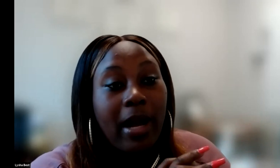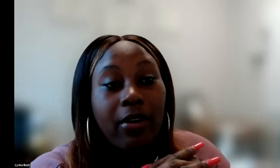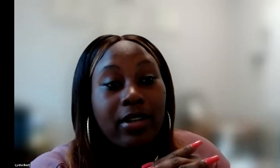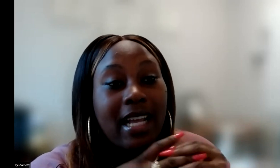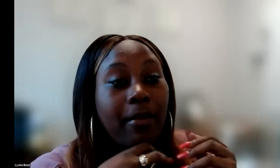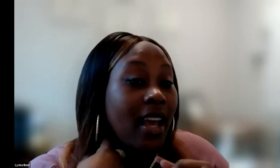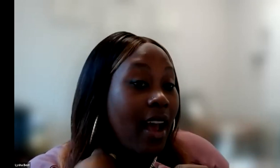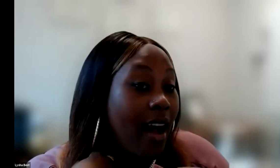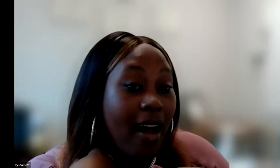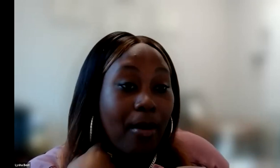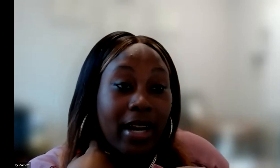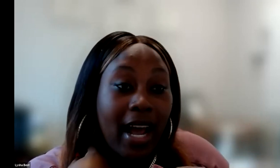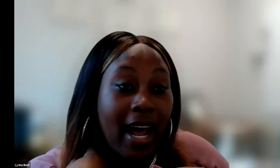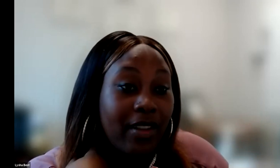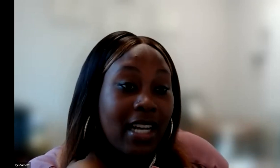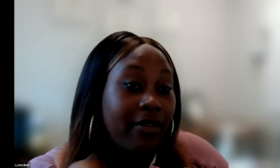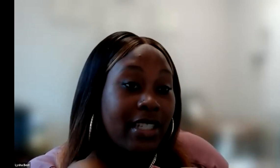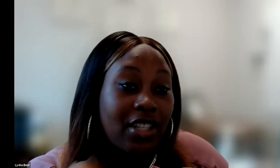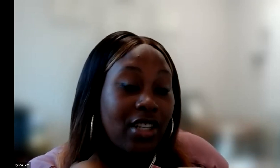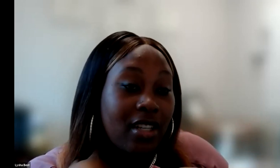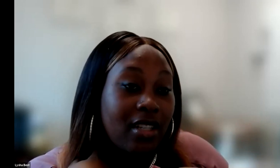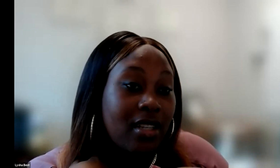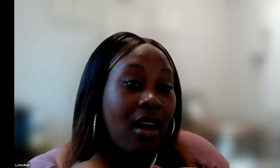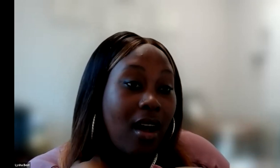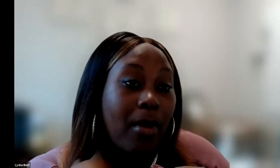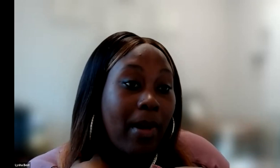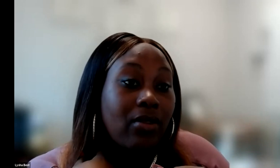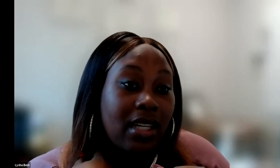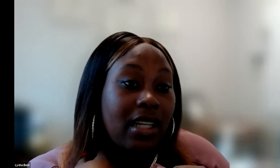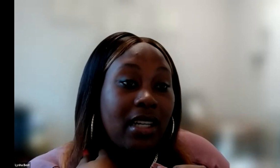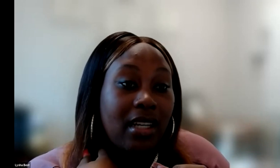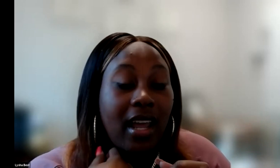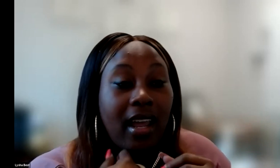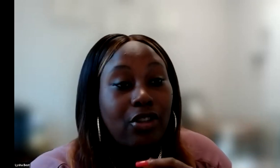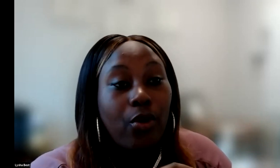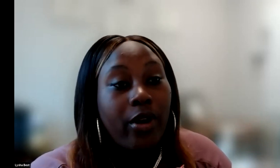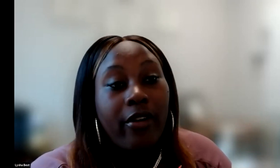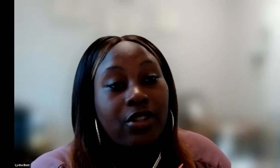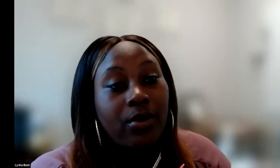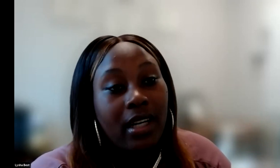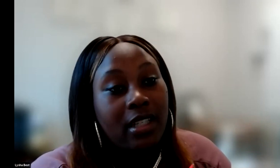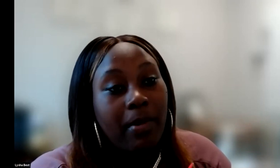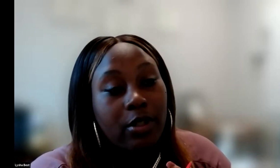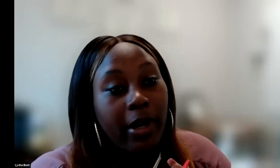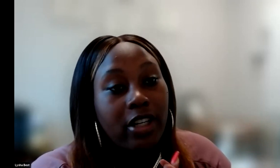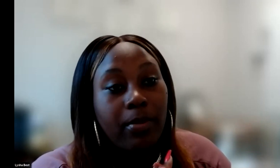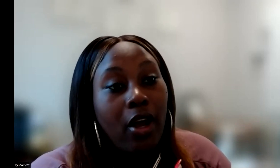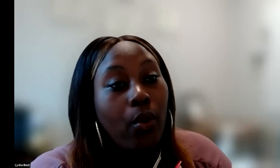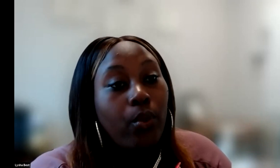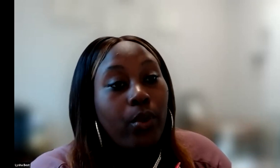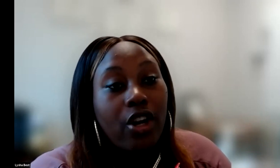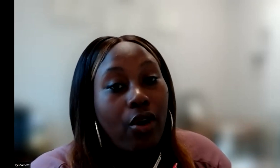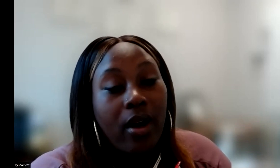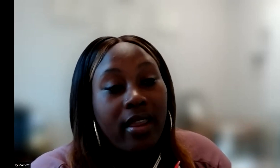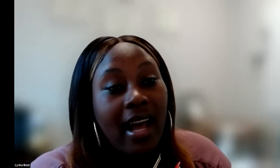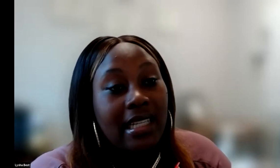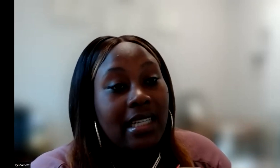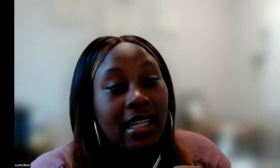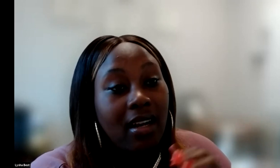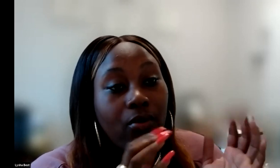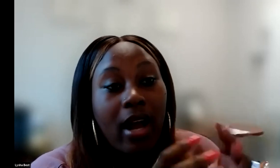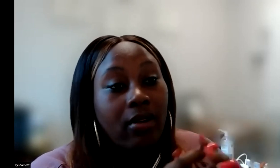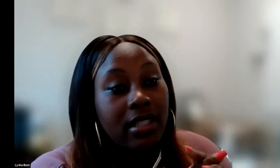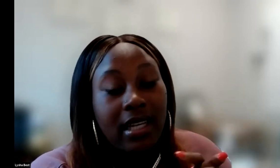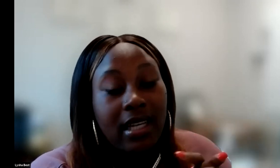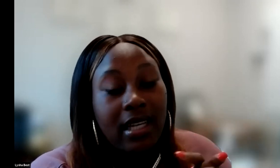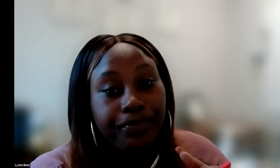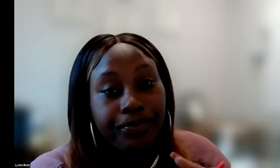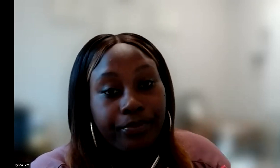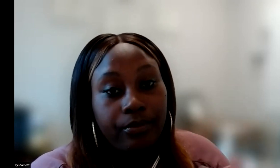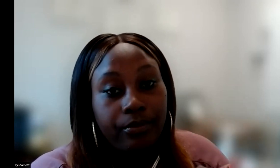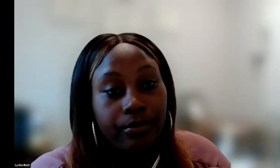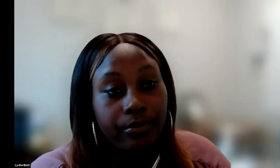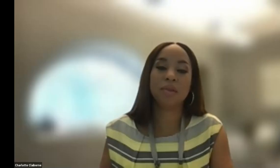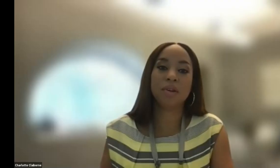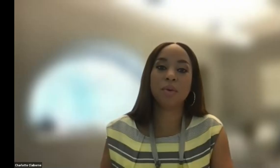just talk to the powers that be, and have these conversations about the need, and you know we're already doing it he's bearish perish but we know that is needed, around the state.